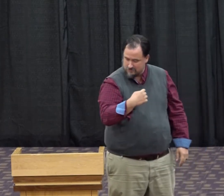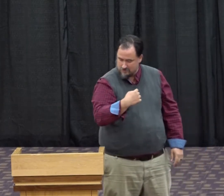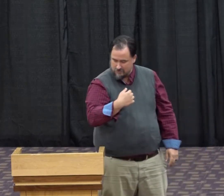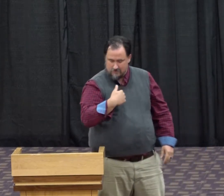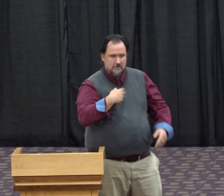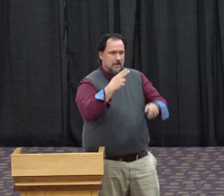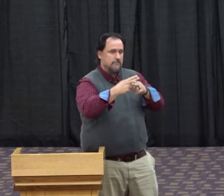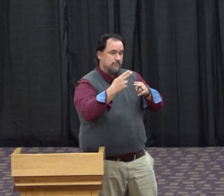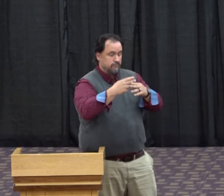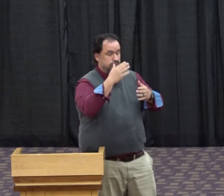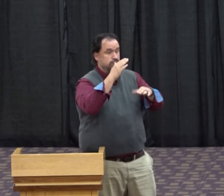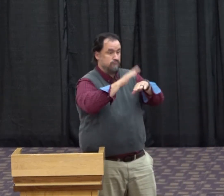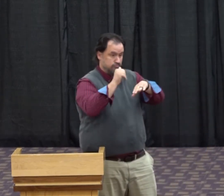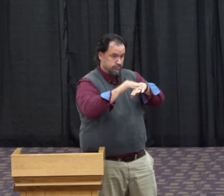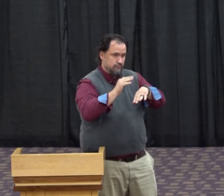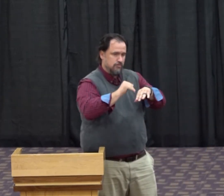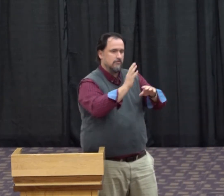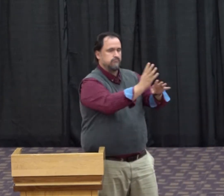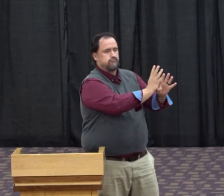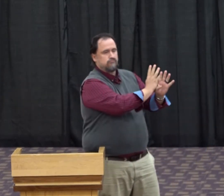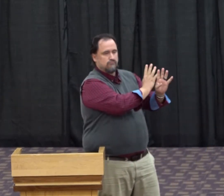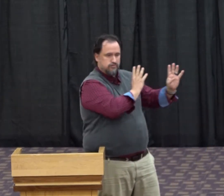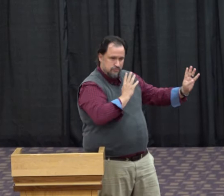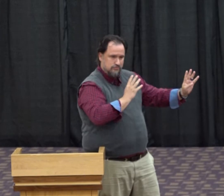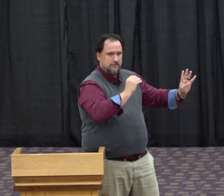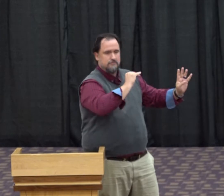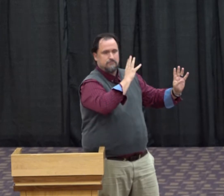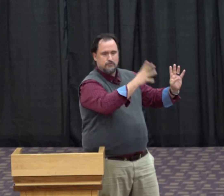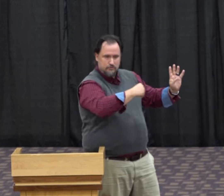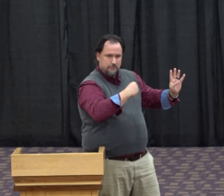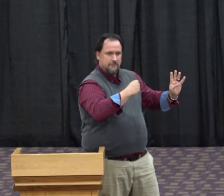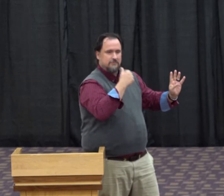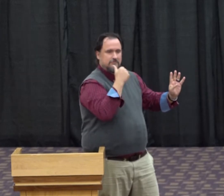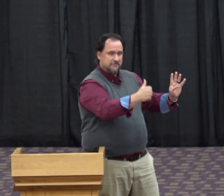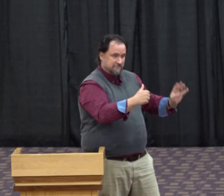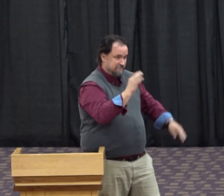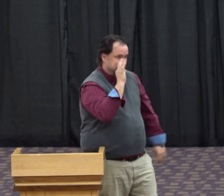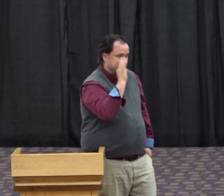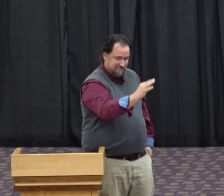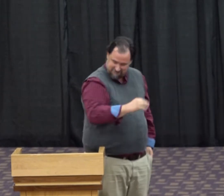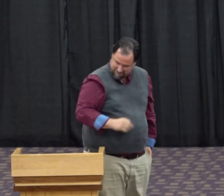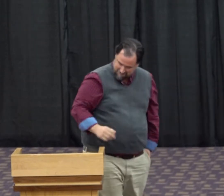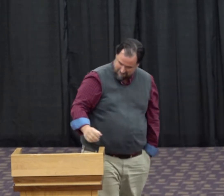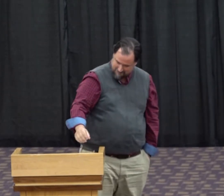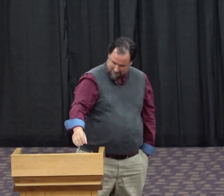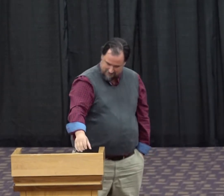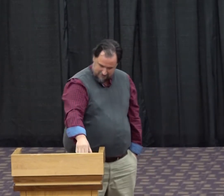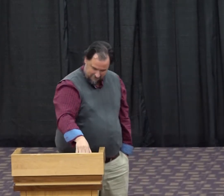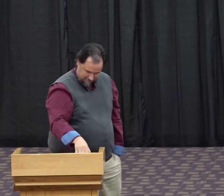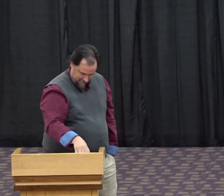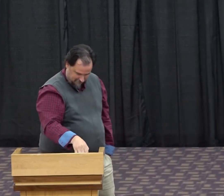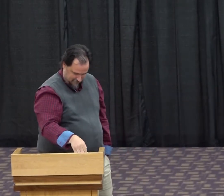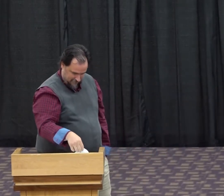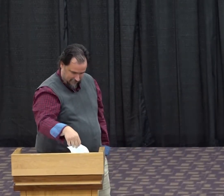With that being said, I'll call your names. If you could all come to the stage, line up, and we'll get a picture taken.